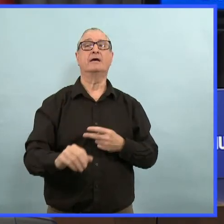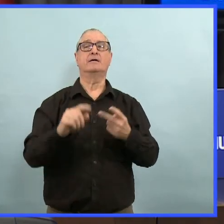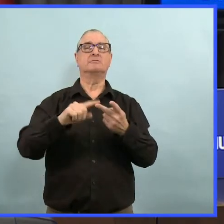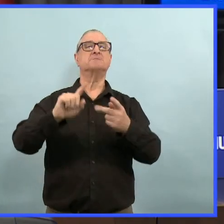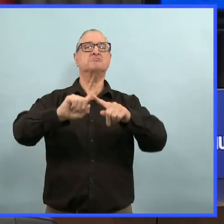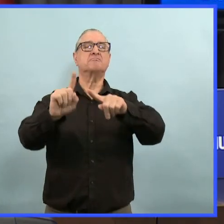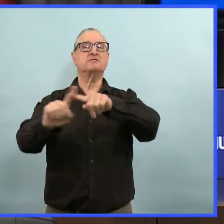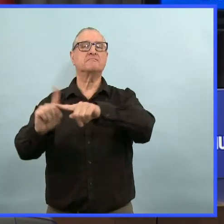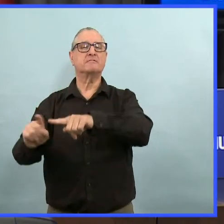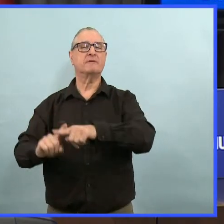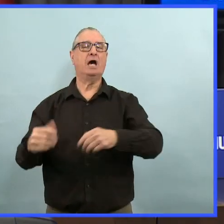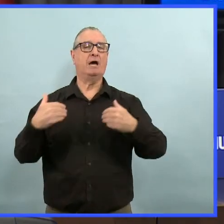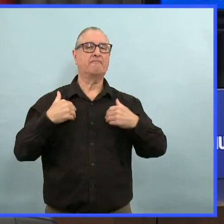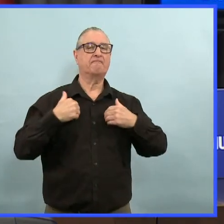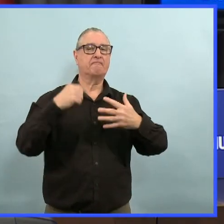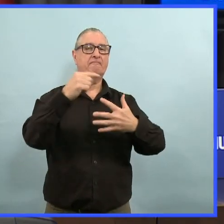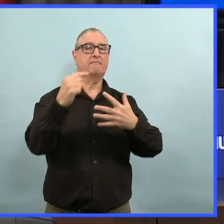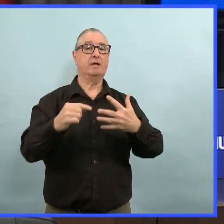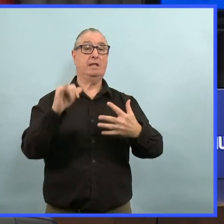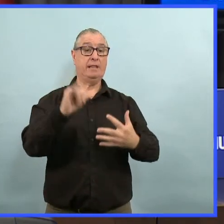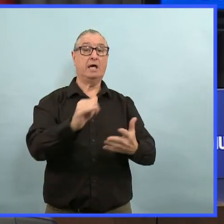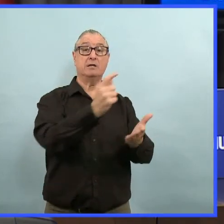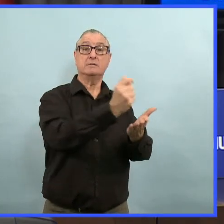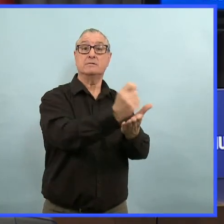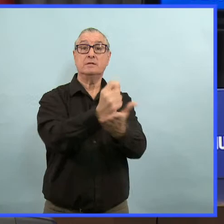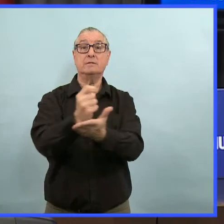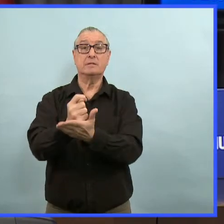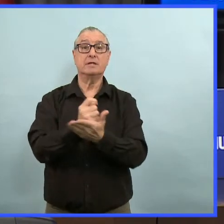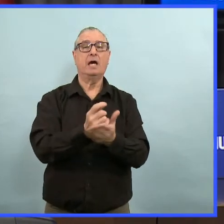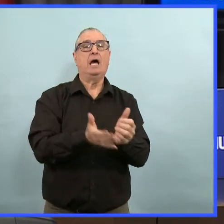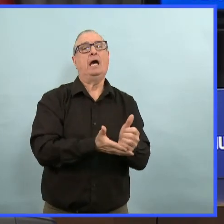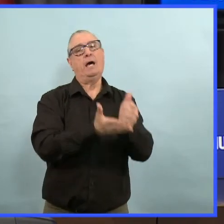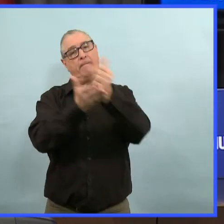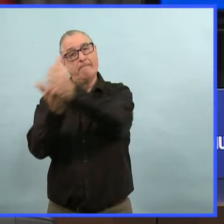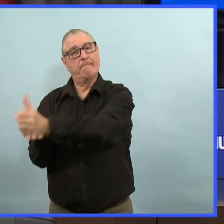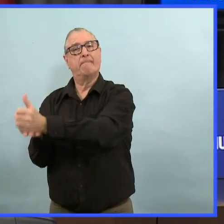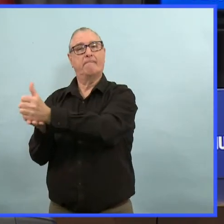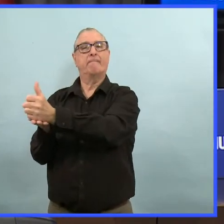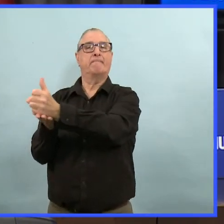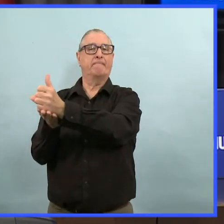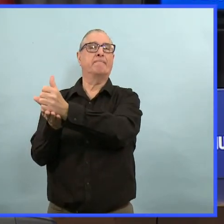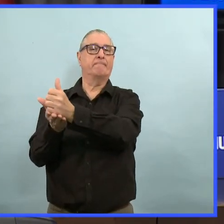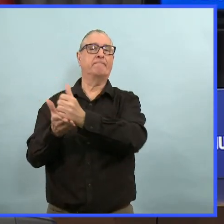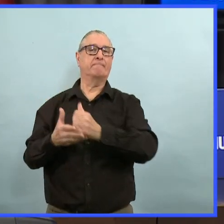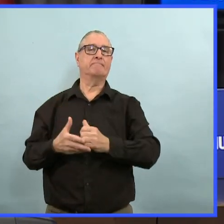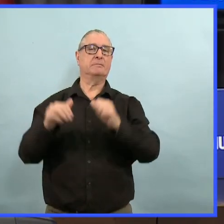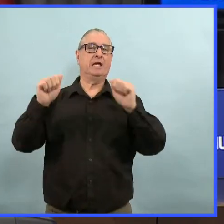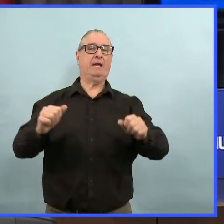underway both to increase awareness of the treatments and access to these treatment options